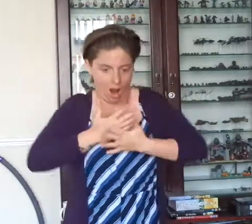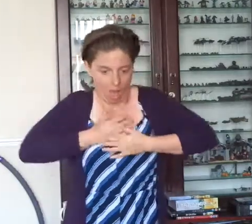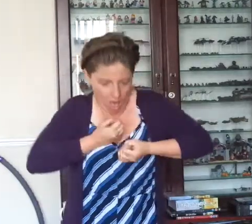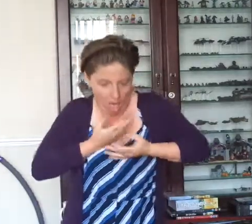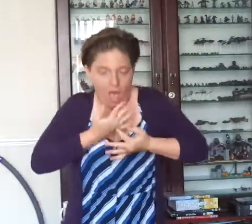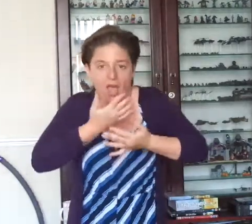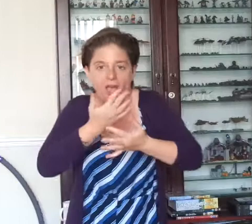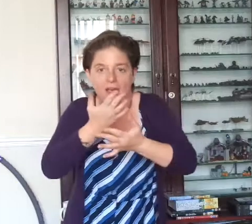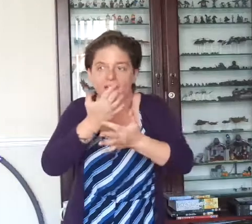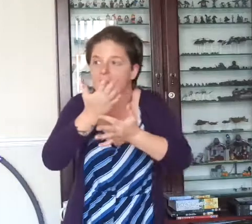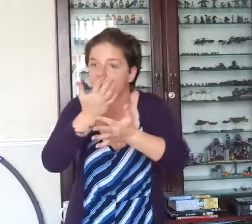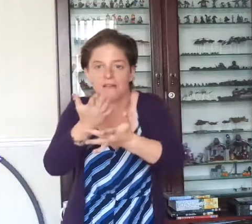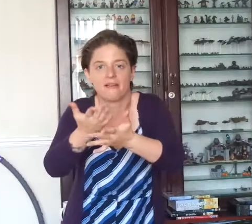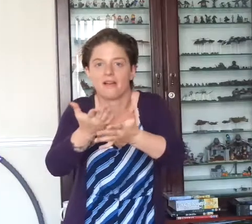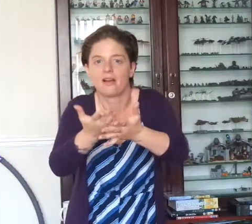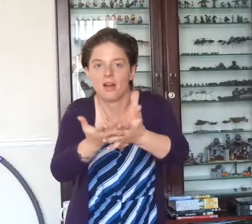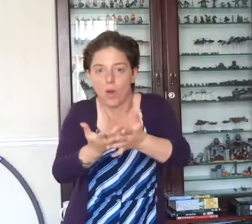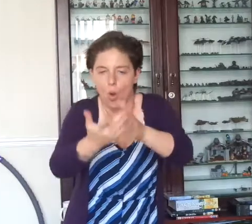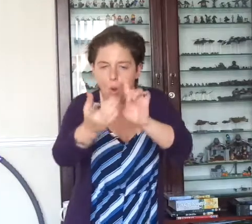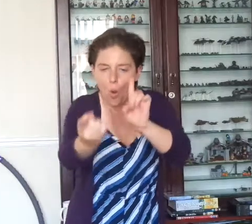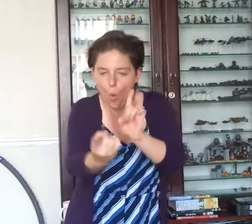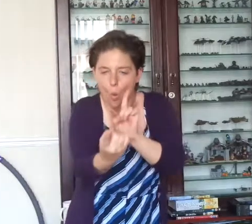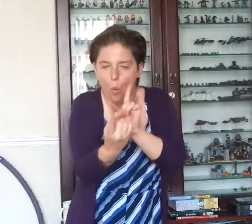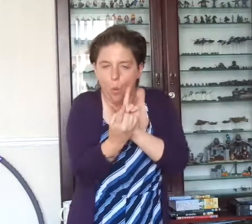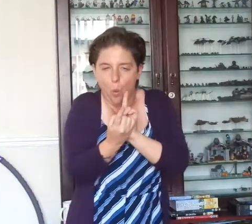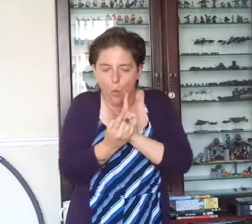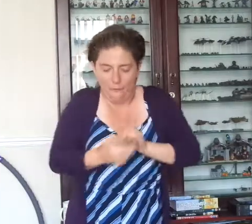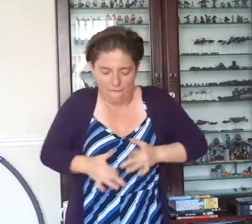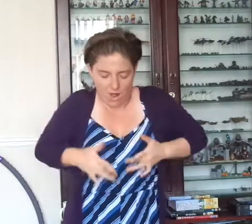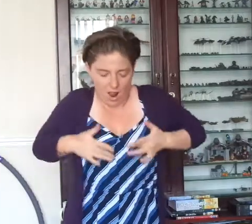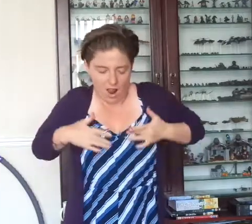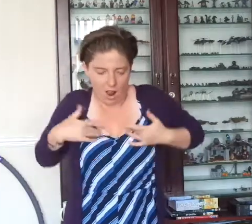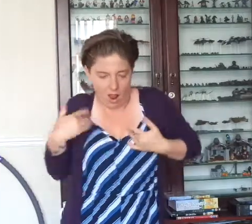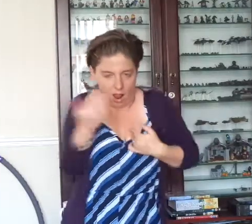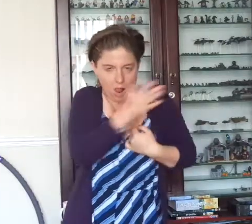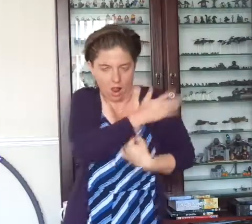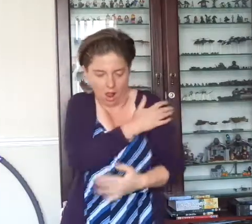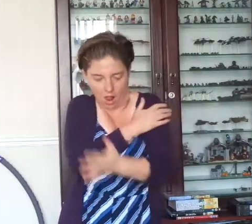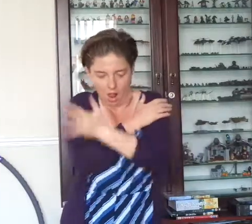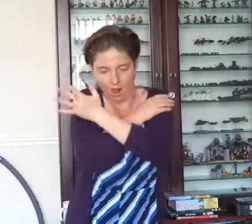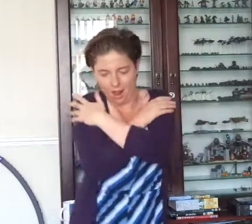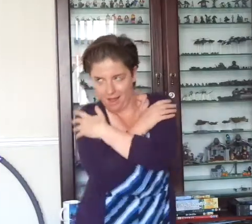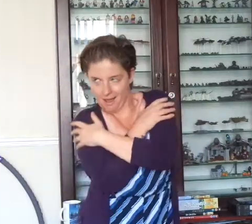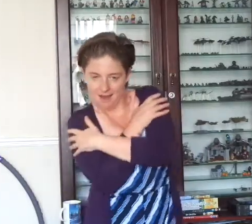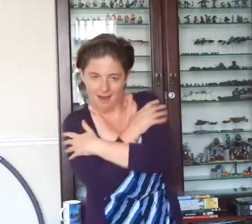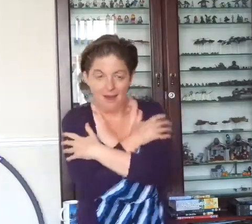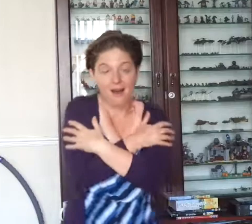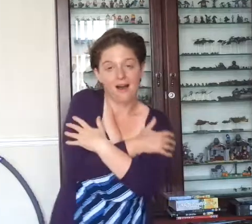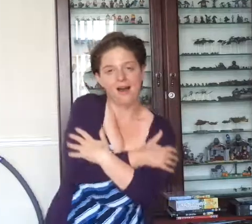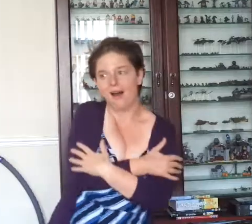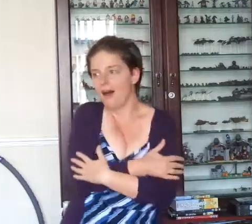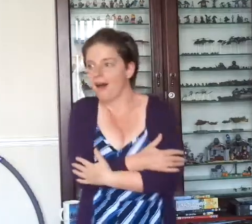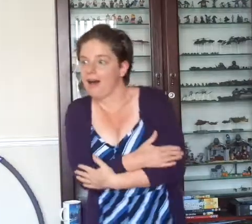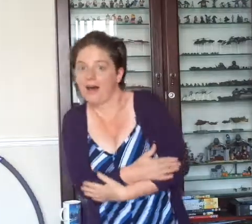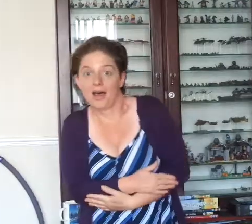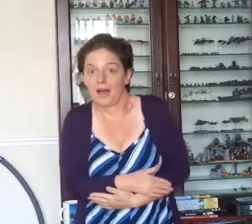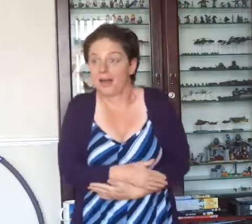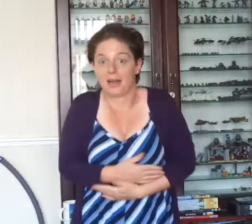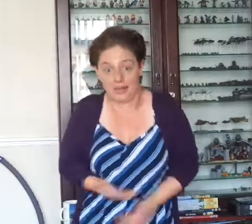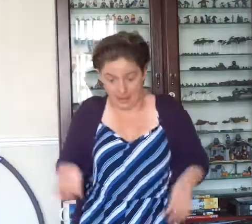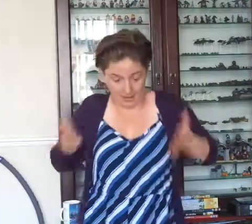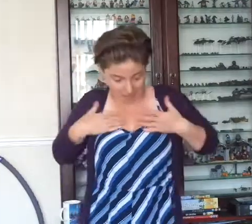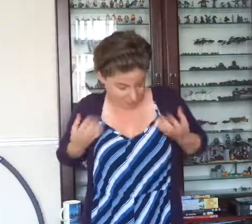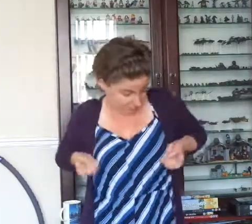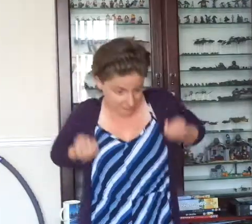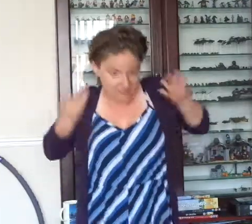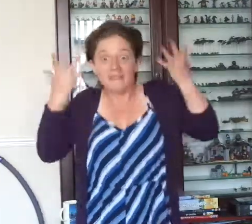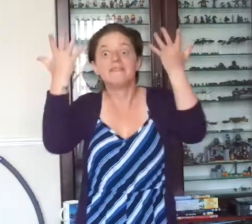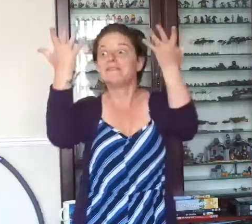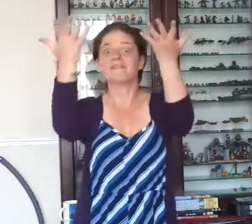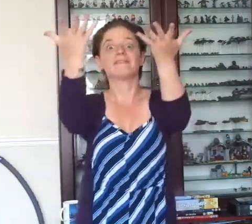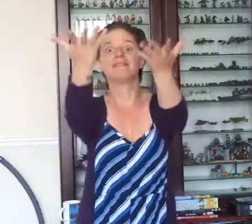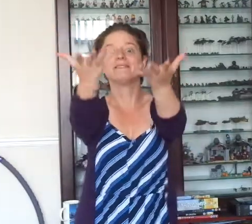The next thing I felt was you Holding me close What was I gonna do? I let myself go